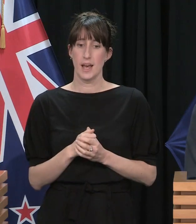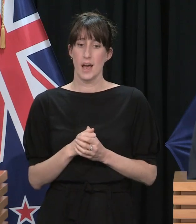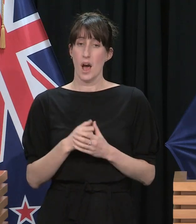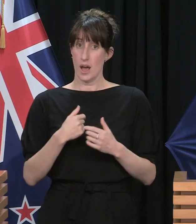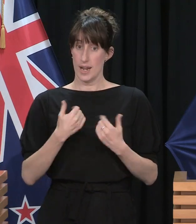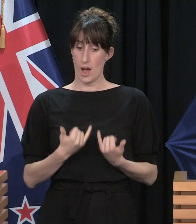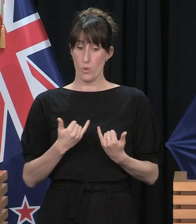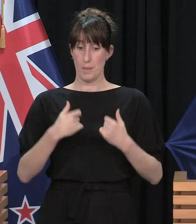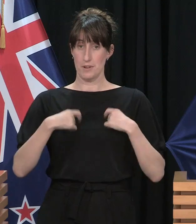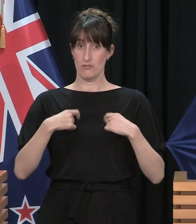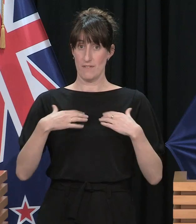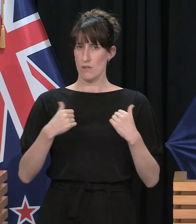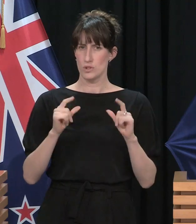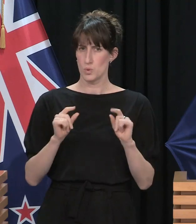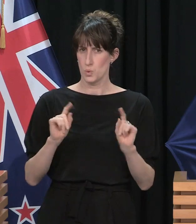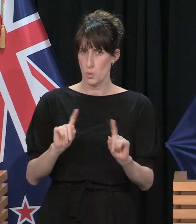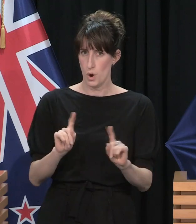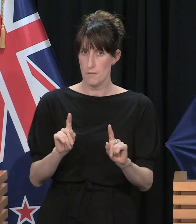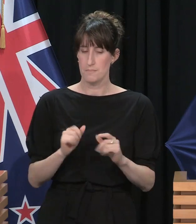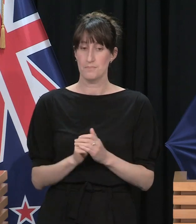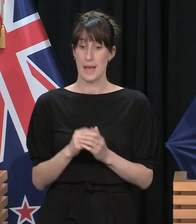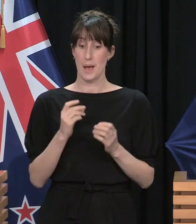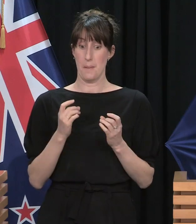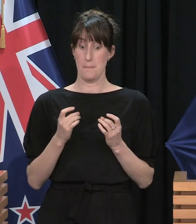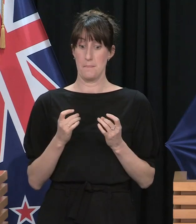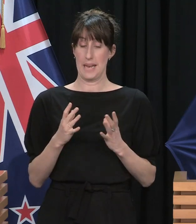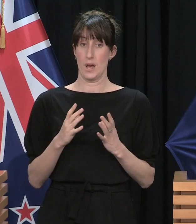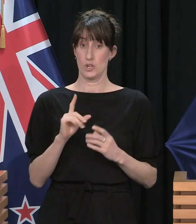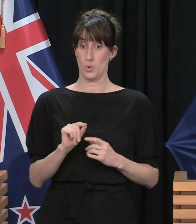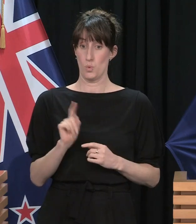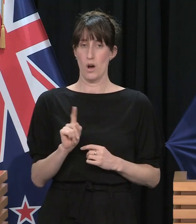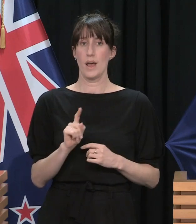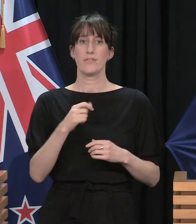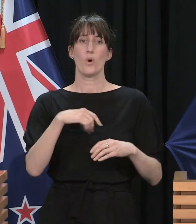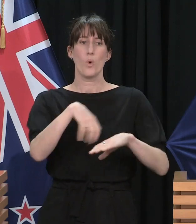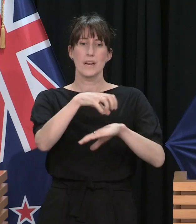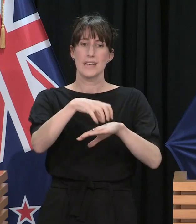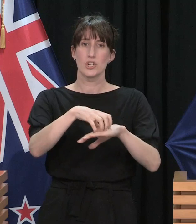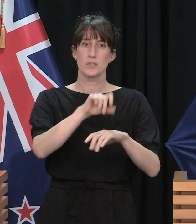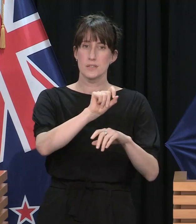you on the actions the ministry is taking in response